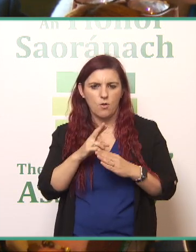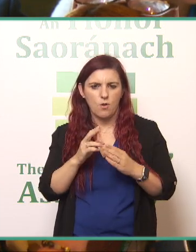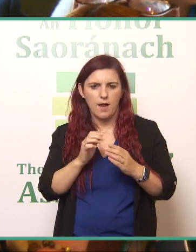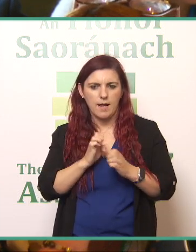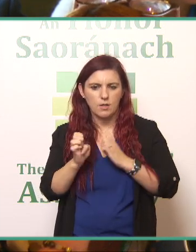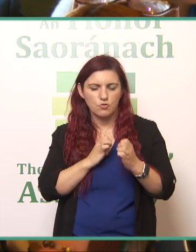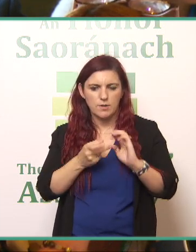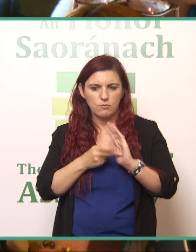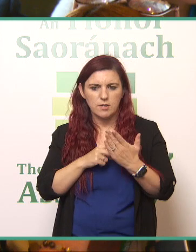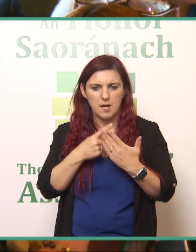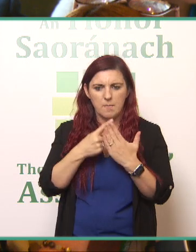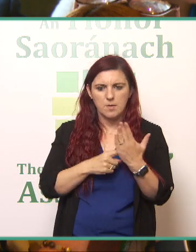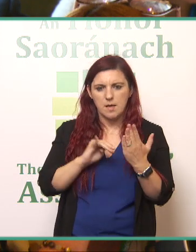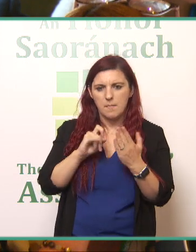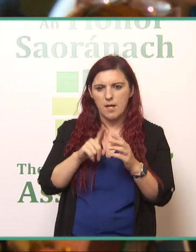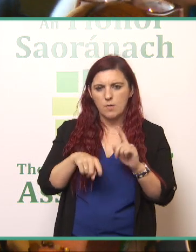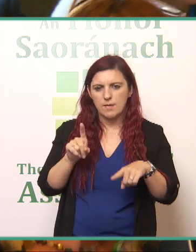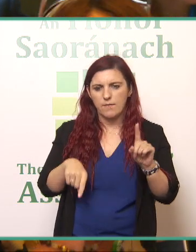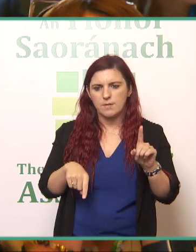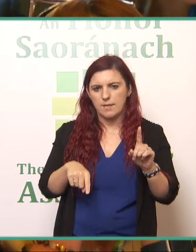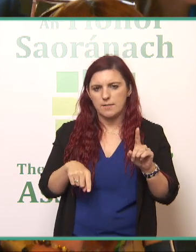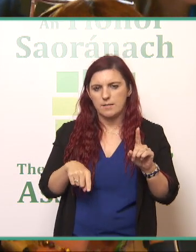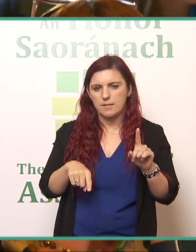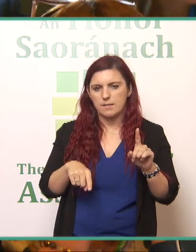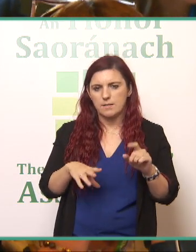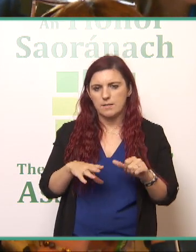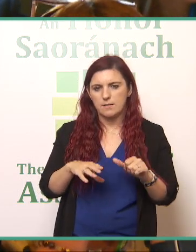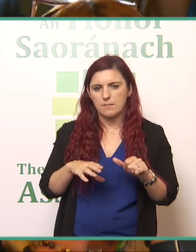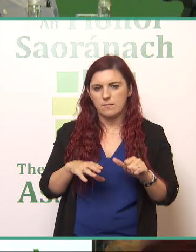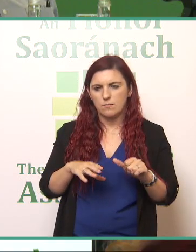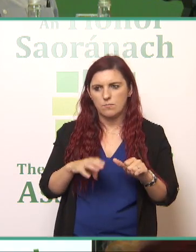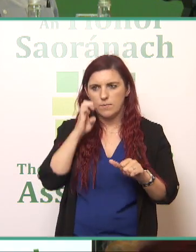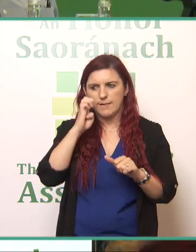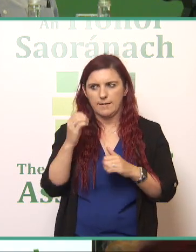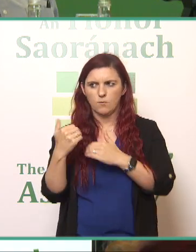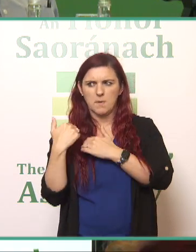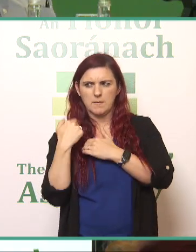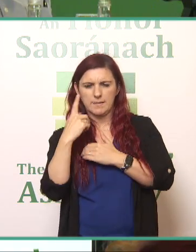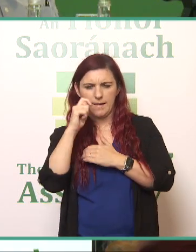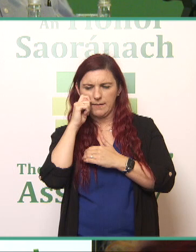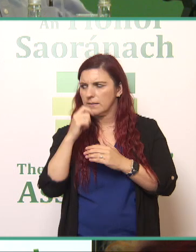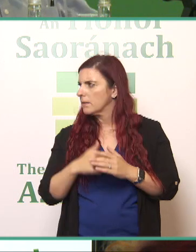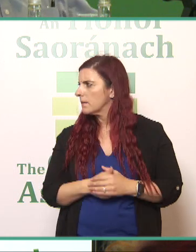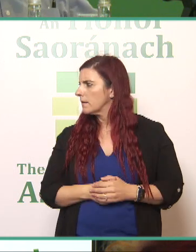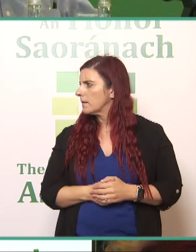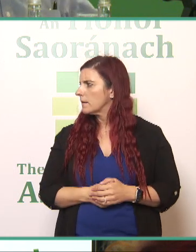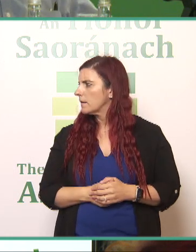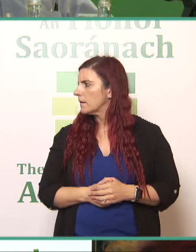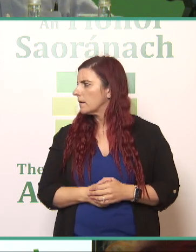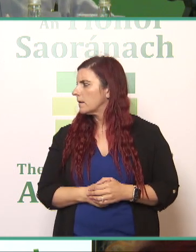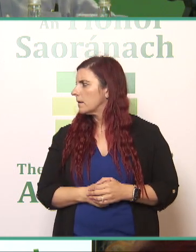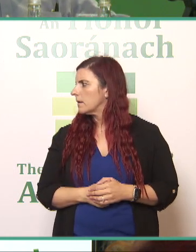their biodiversity predicted responsibilities?